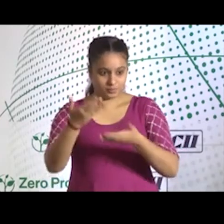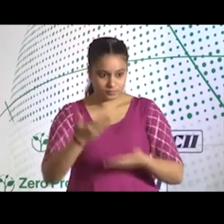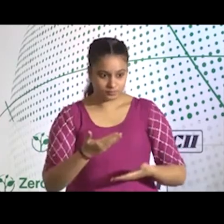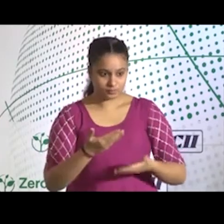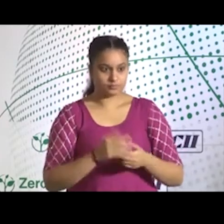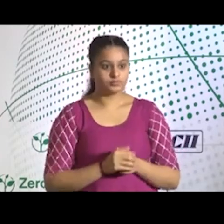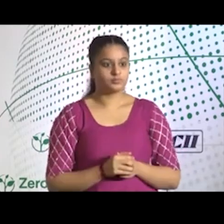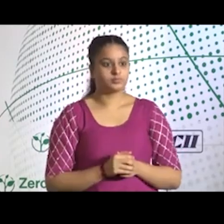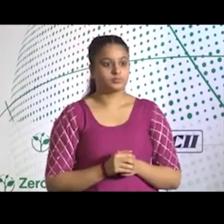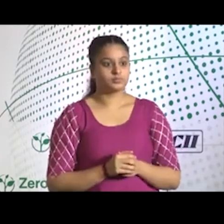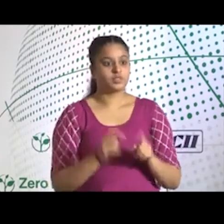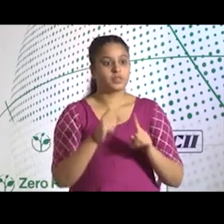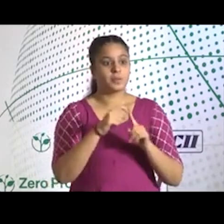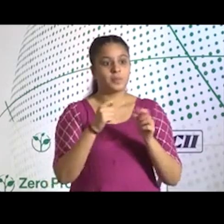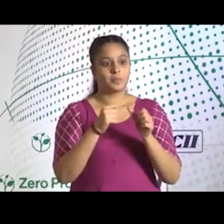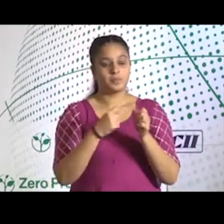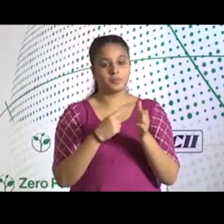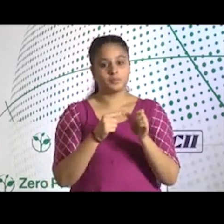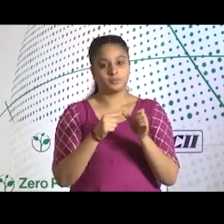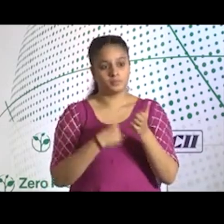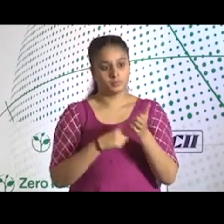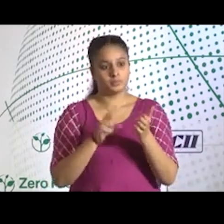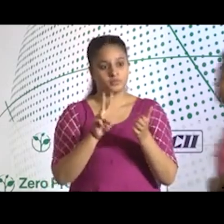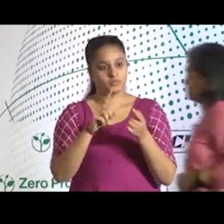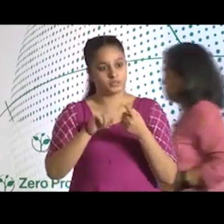Mr. Praveen Kumar, Director, Global Network